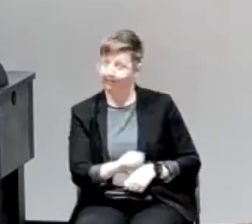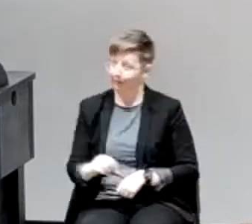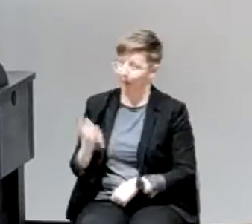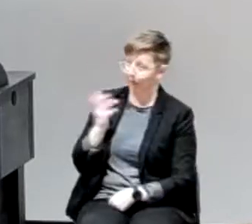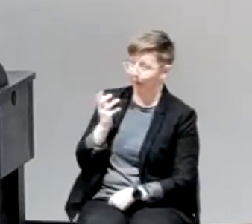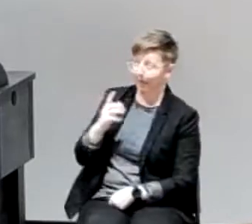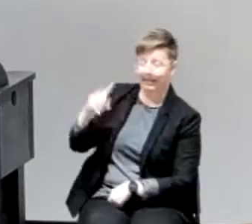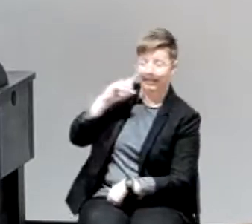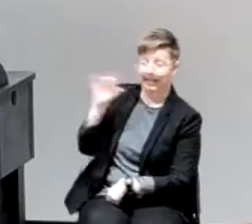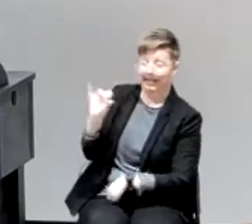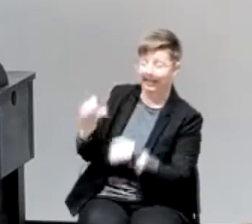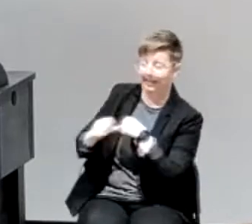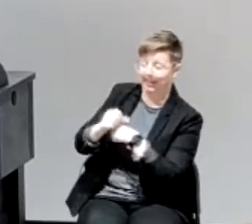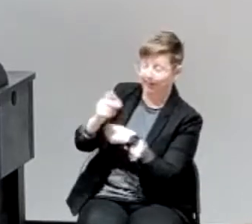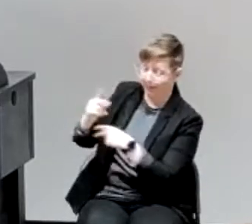Salabona and Sacona happening